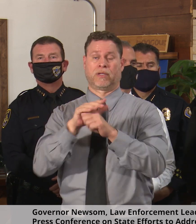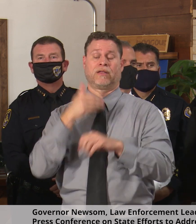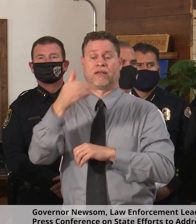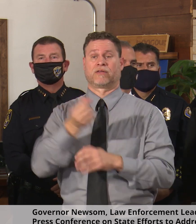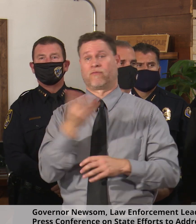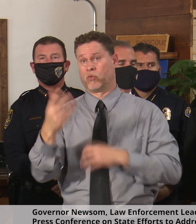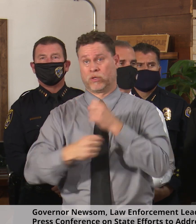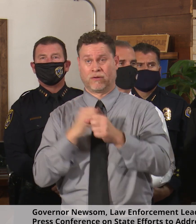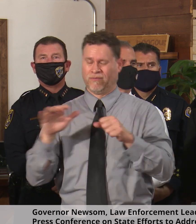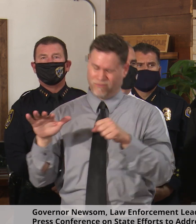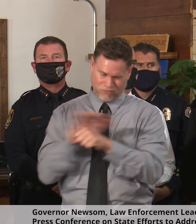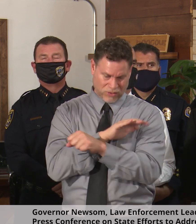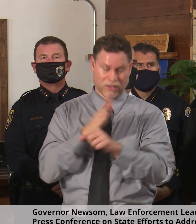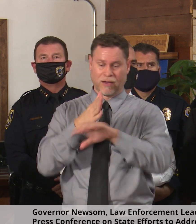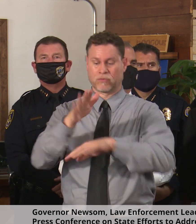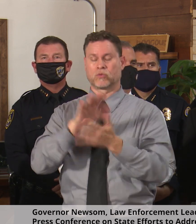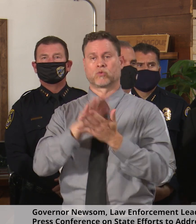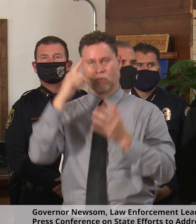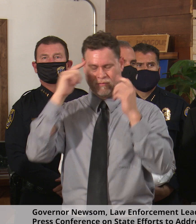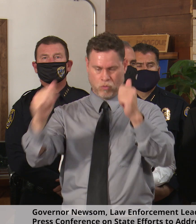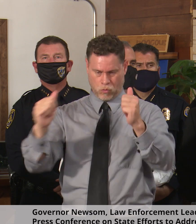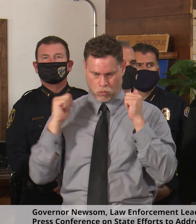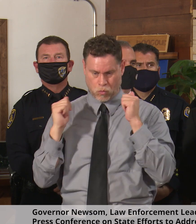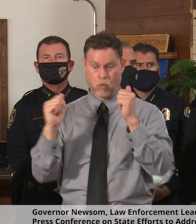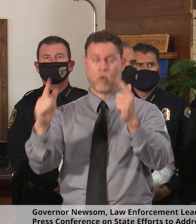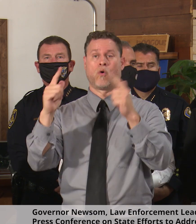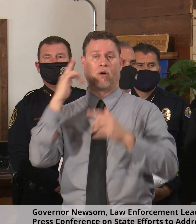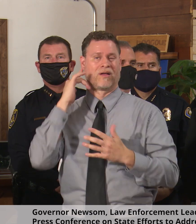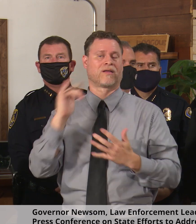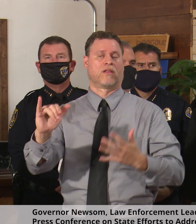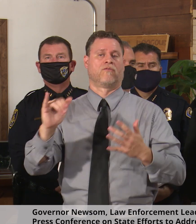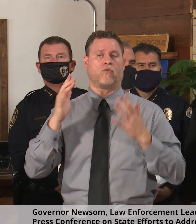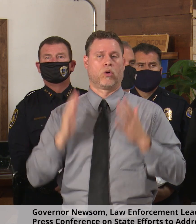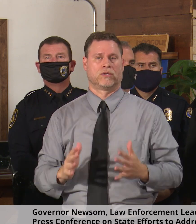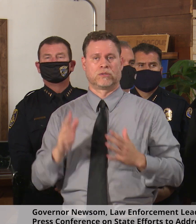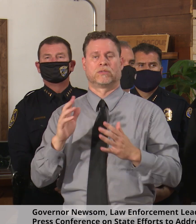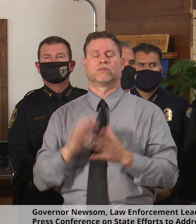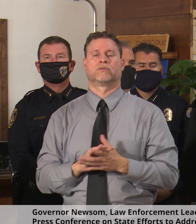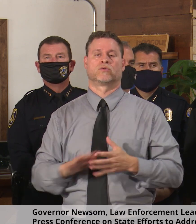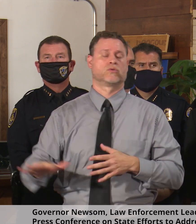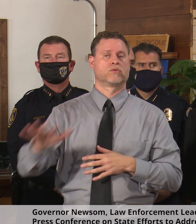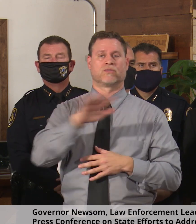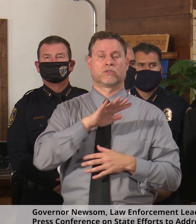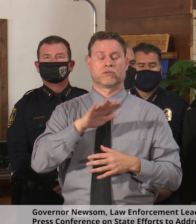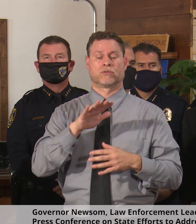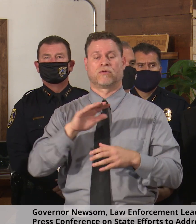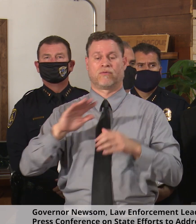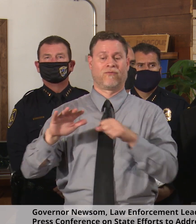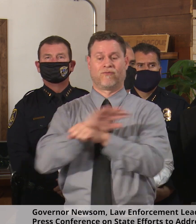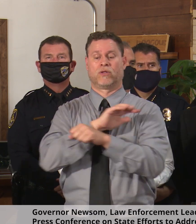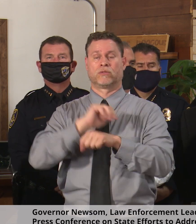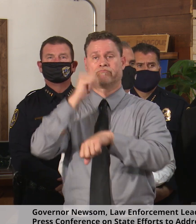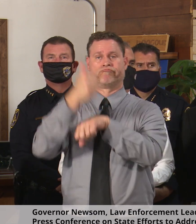fully implement after school for all Californians universally, fully implement summer school for all